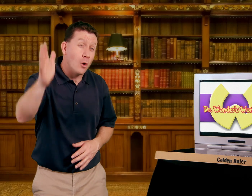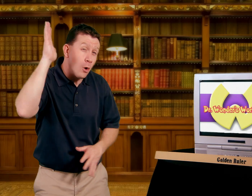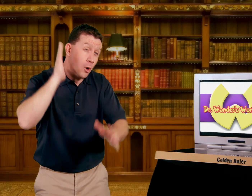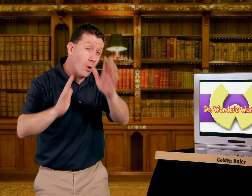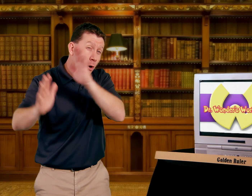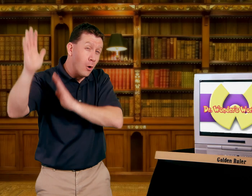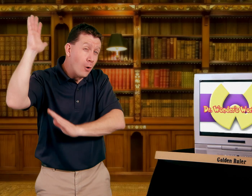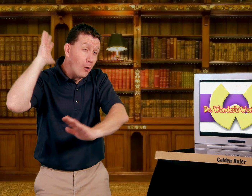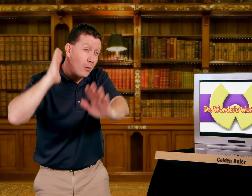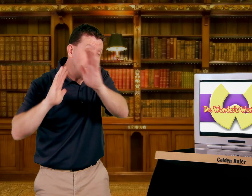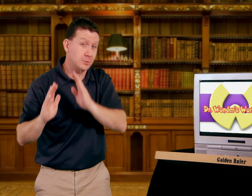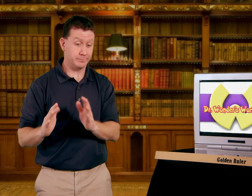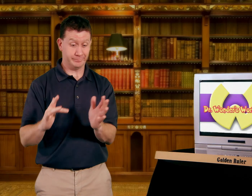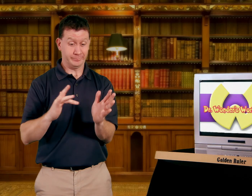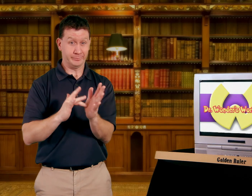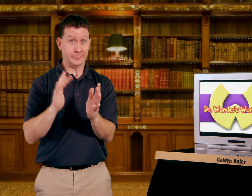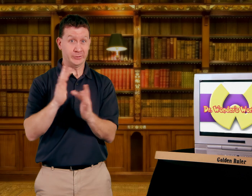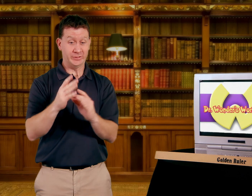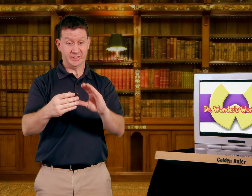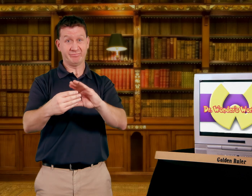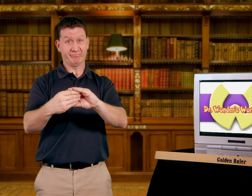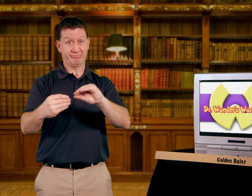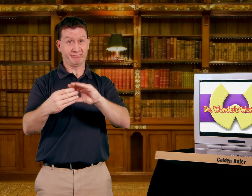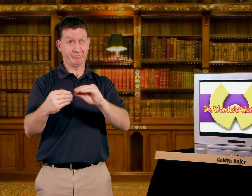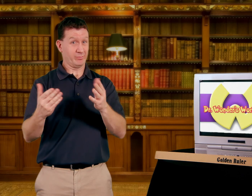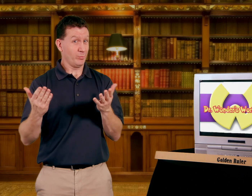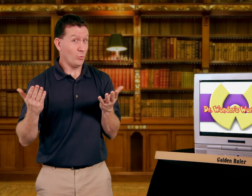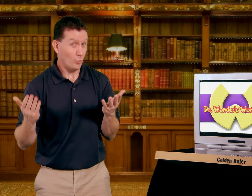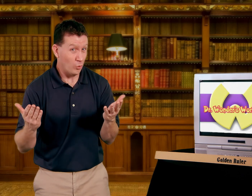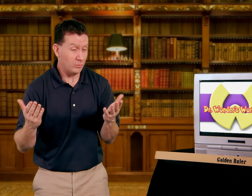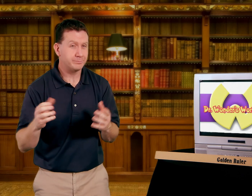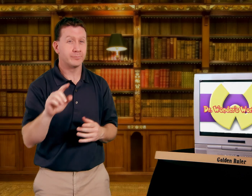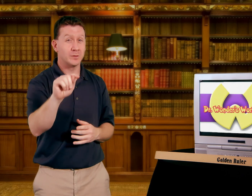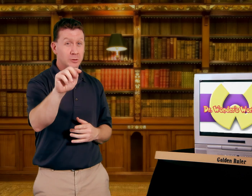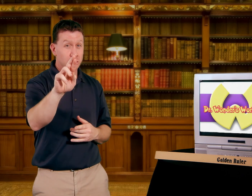A LONG TIME AGO, JESUS TOLD A STORY